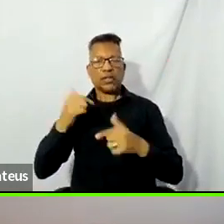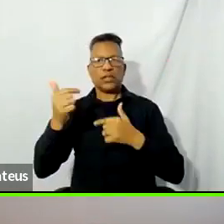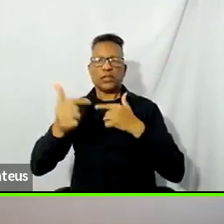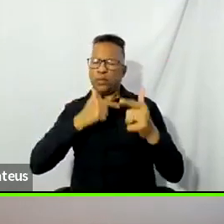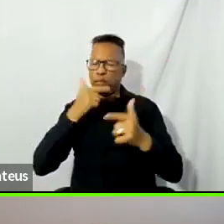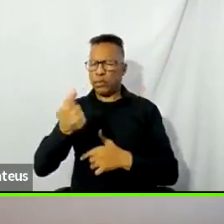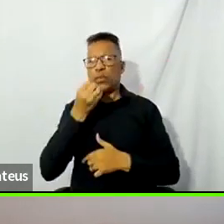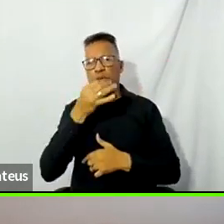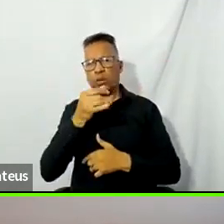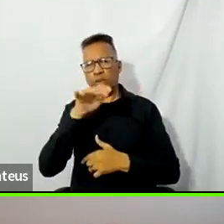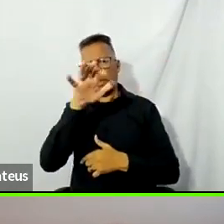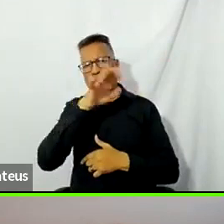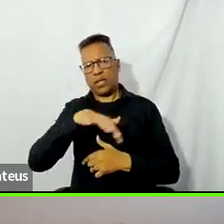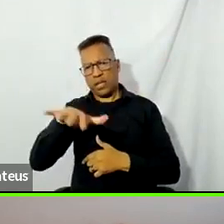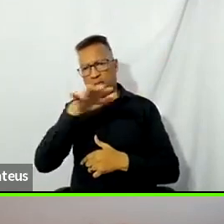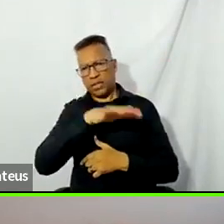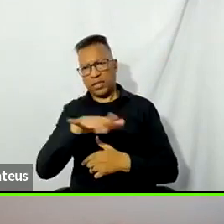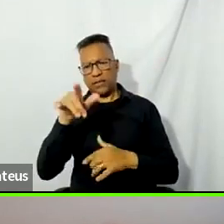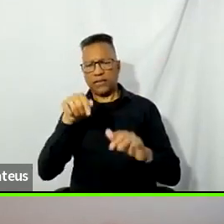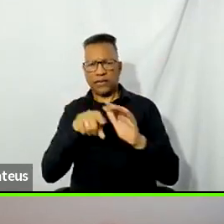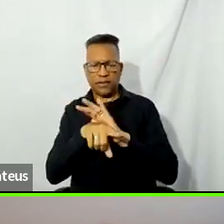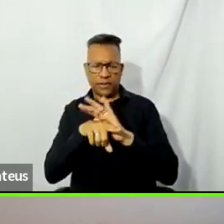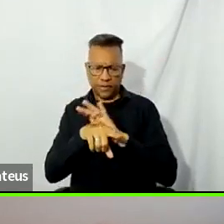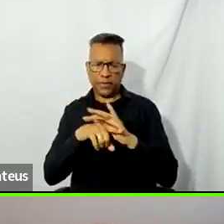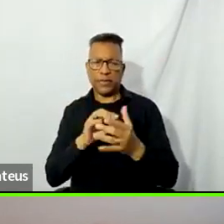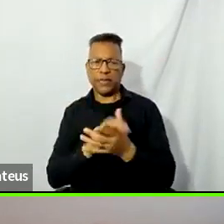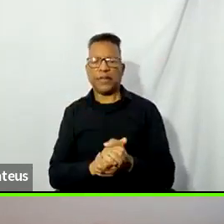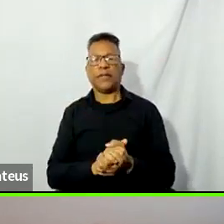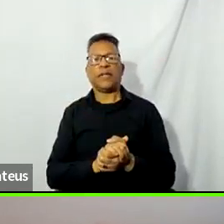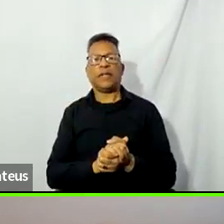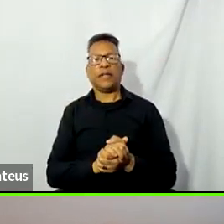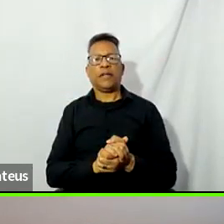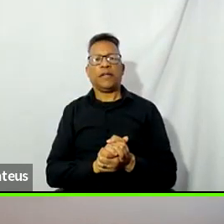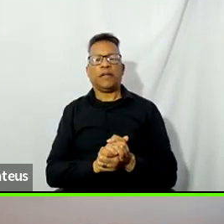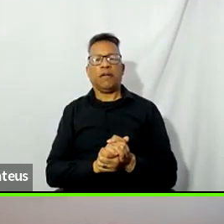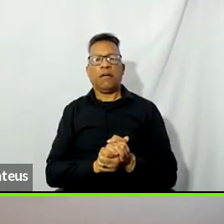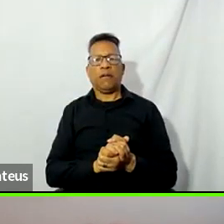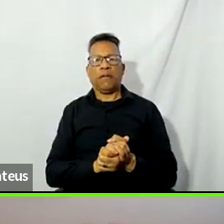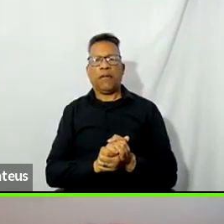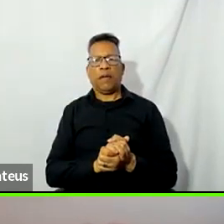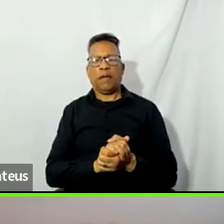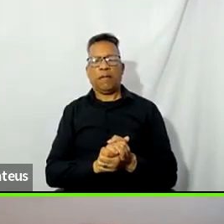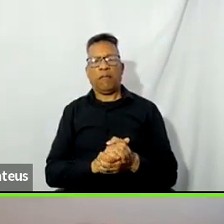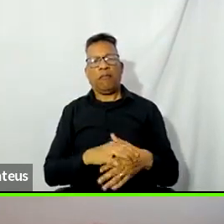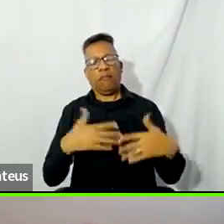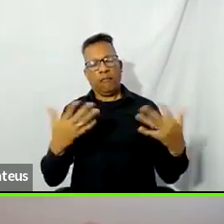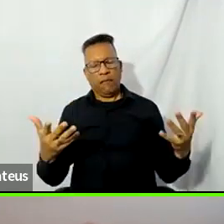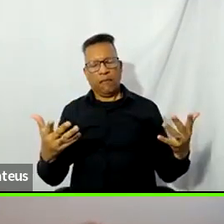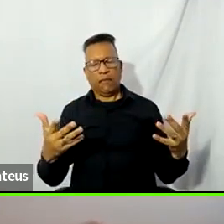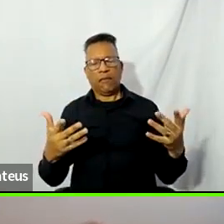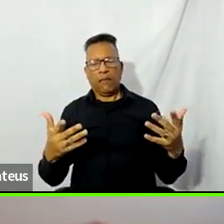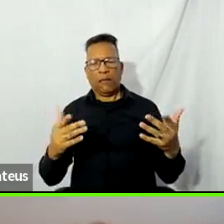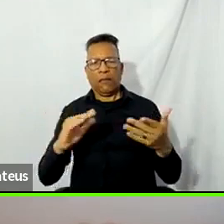u you're you're working in that you're working in that area People like Andy Clark and others d others have